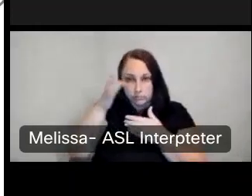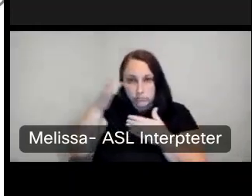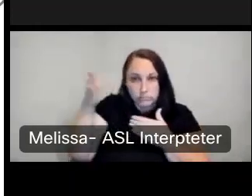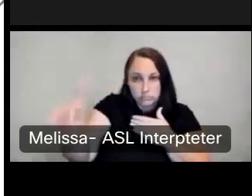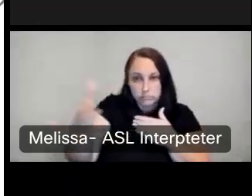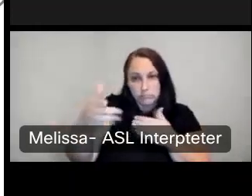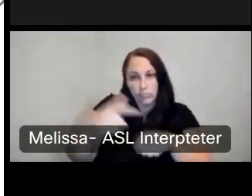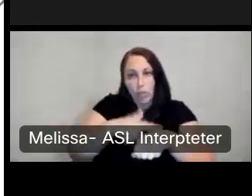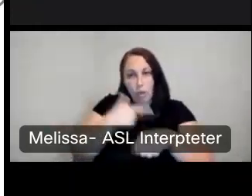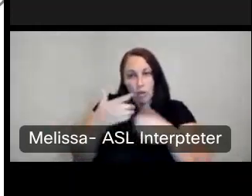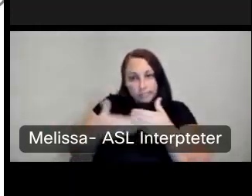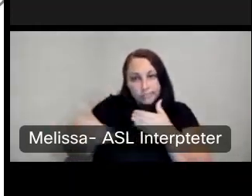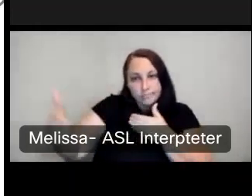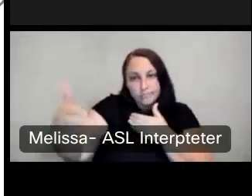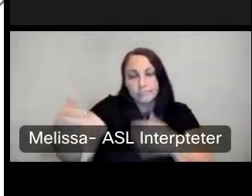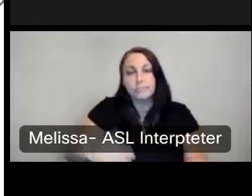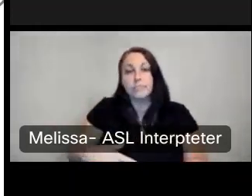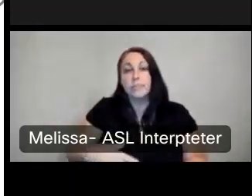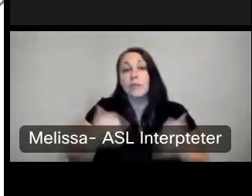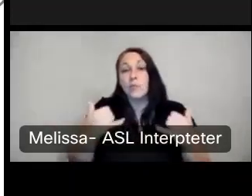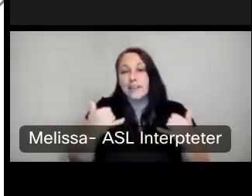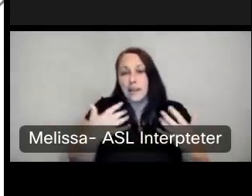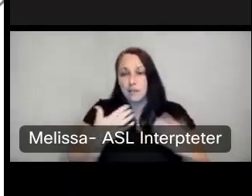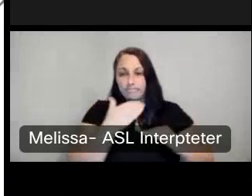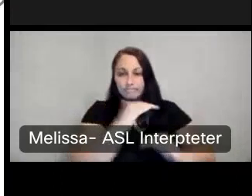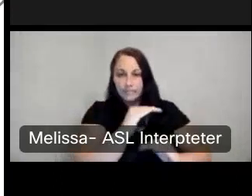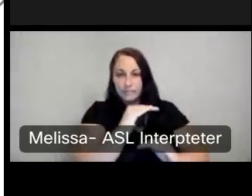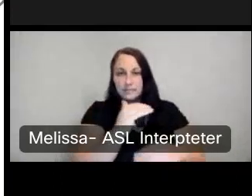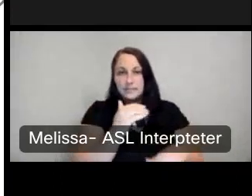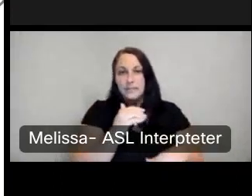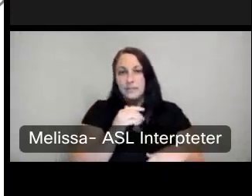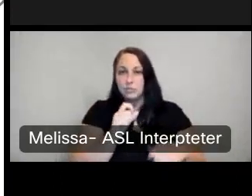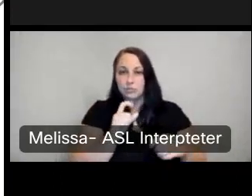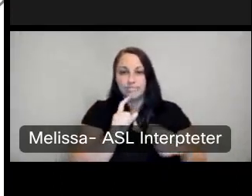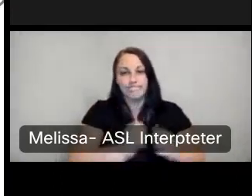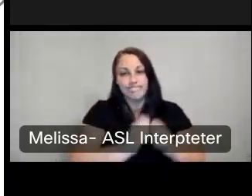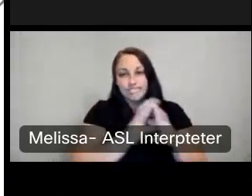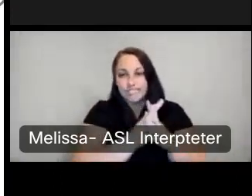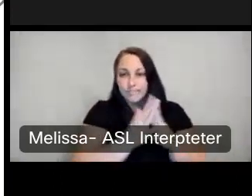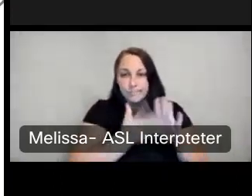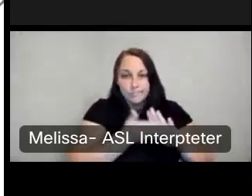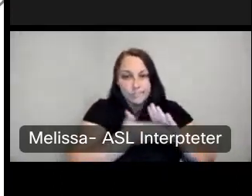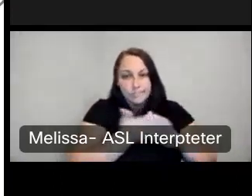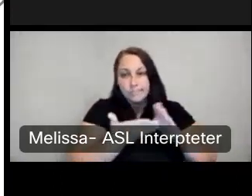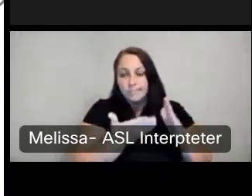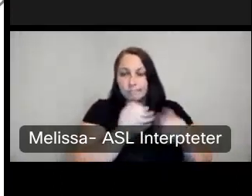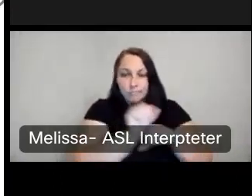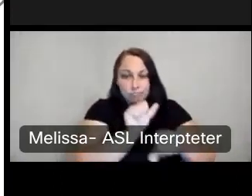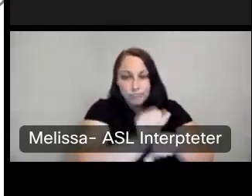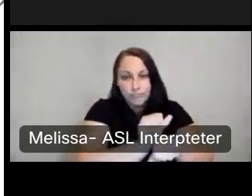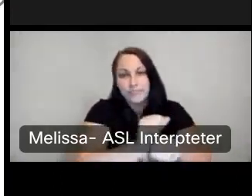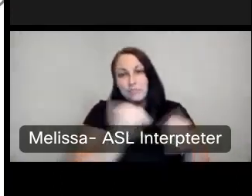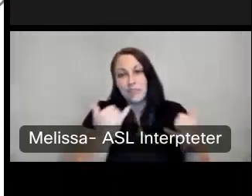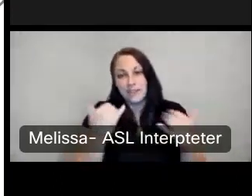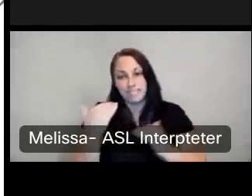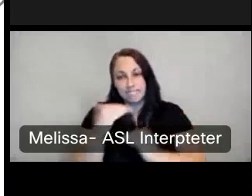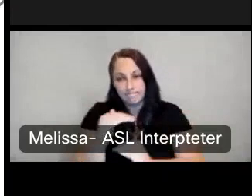program to implement due to spacing and number of vehicles that a lot of the implementation